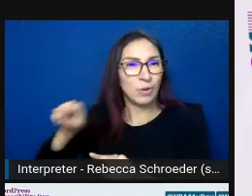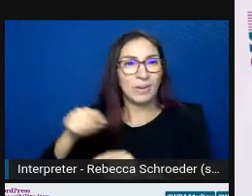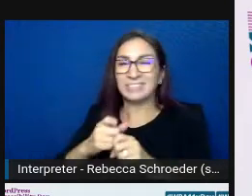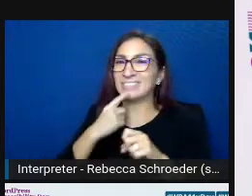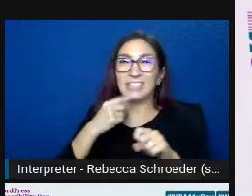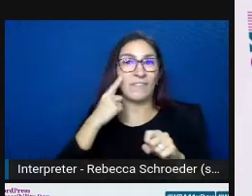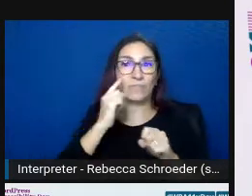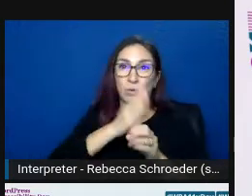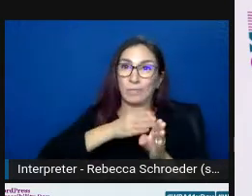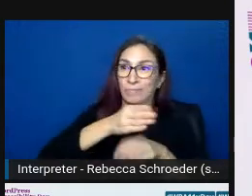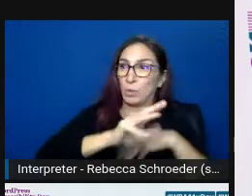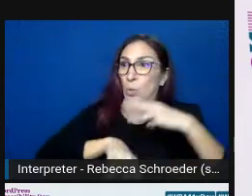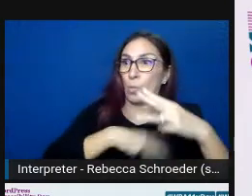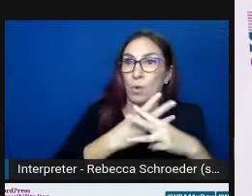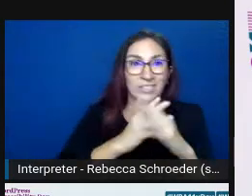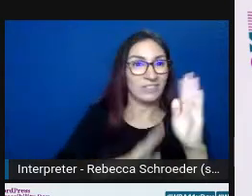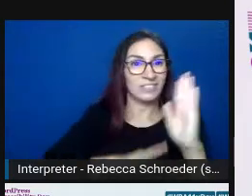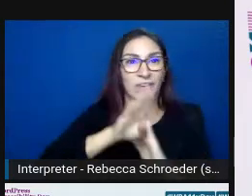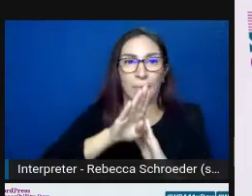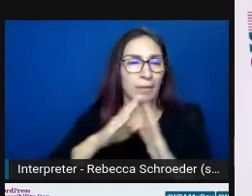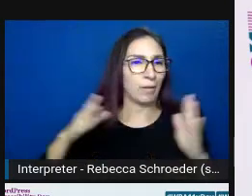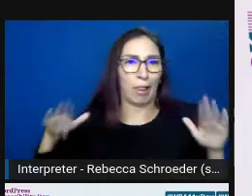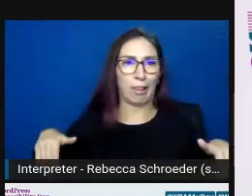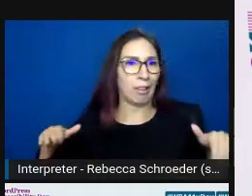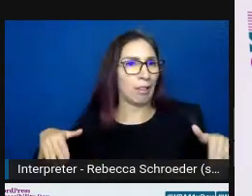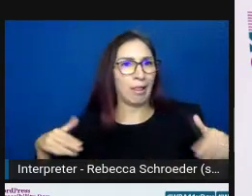where accessibility is added on after long in the form